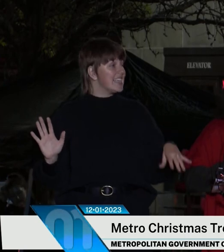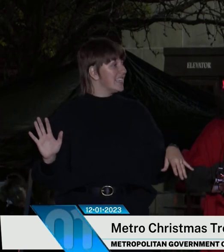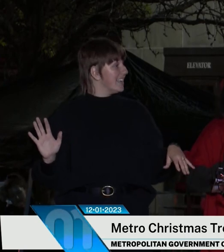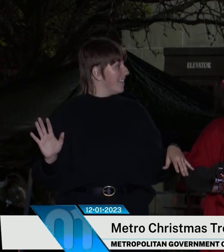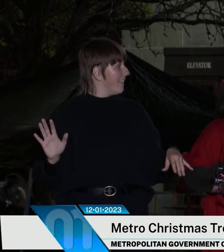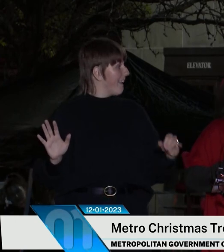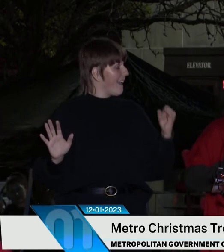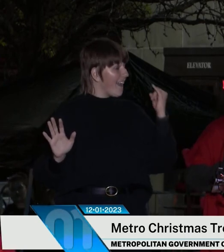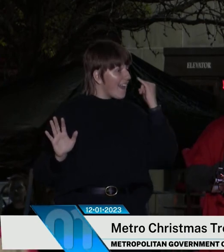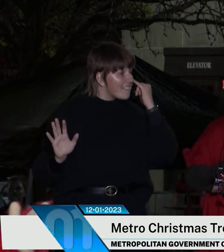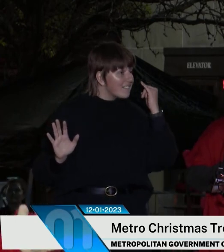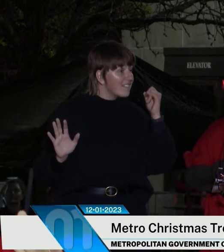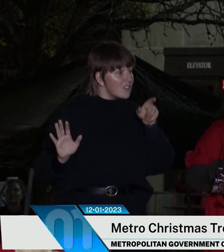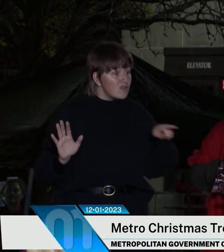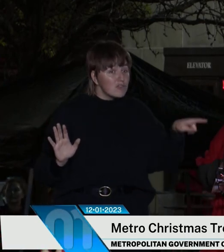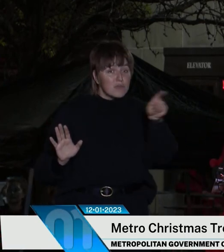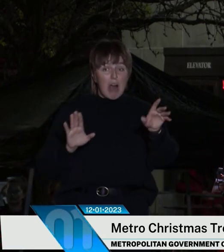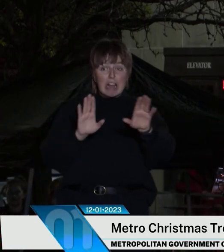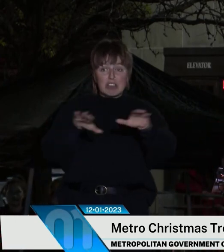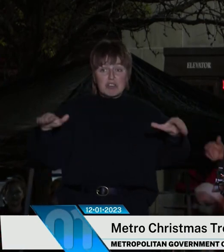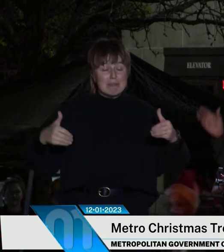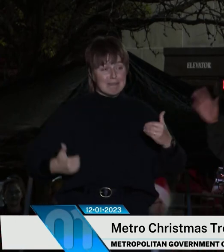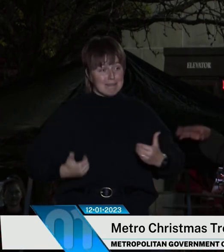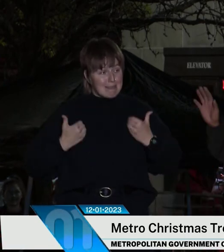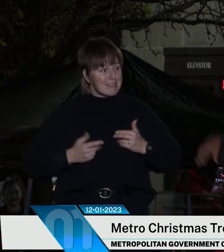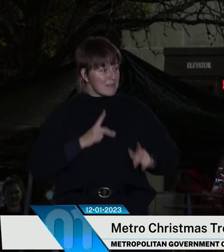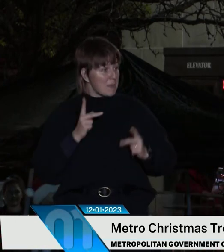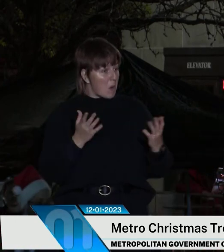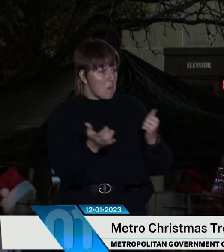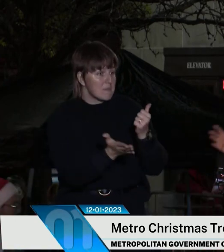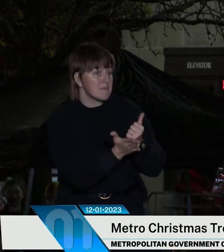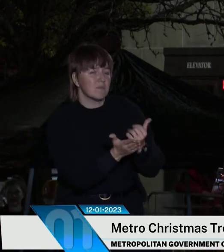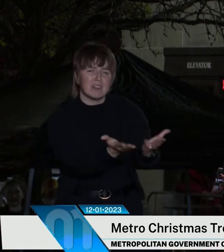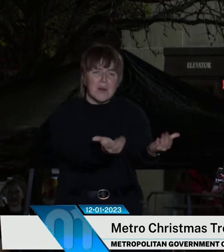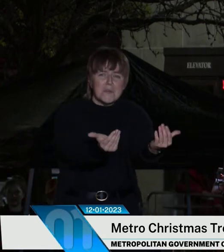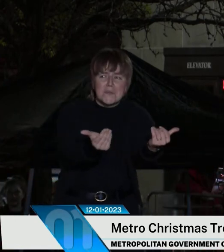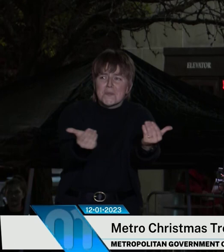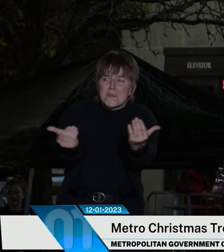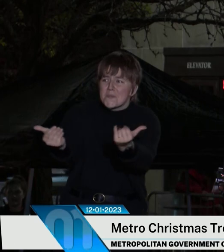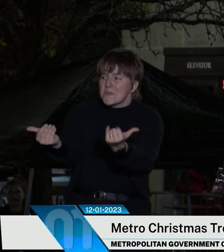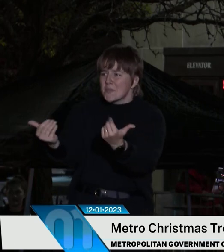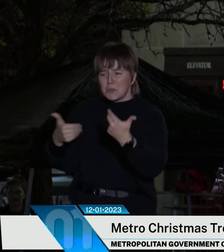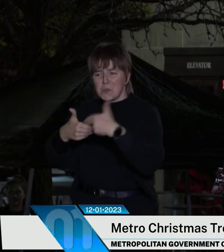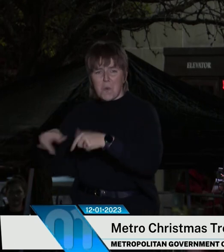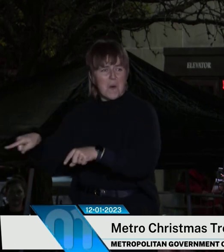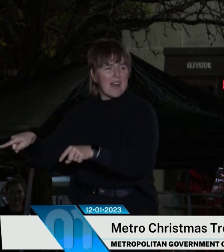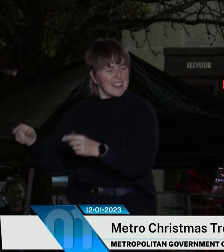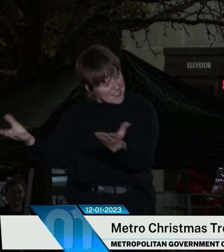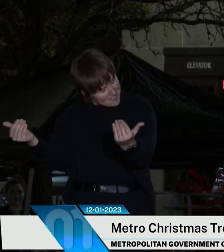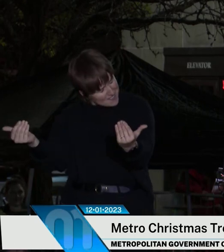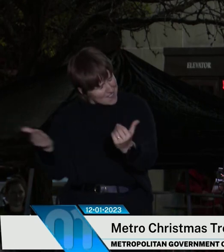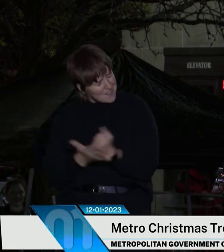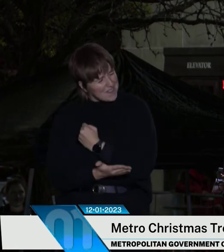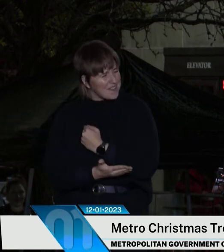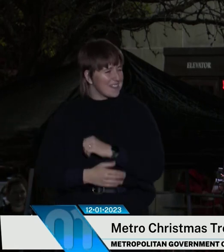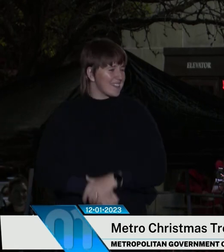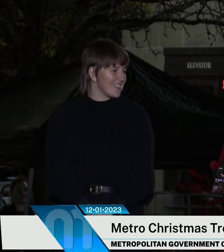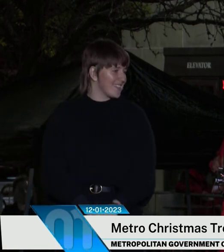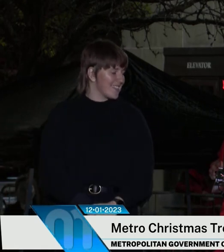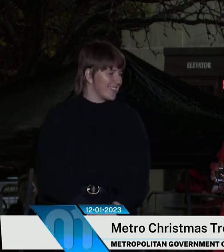AND WE'RE GOING TO, IF THERE ARE ANY OTHER YOUNG PERSON WHO WANTS TO HELP US DO THIS, WE REALLY DO